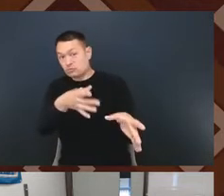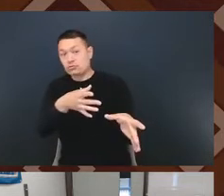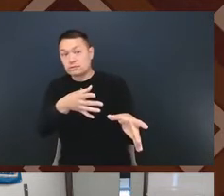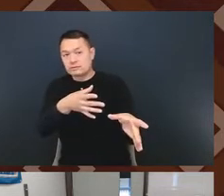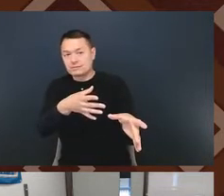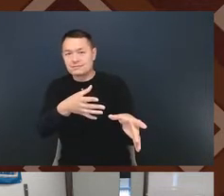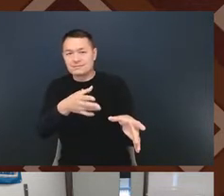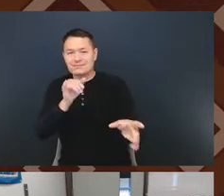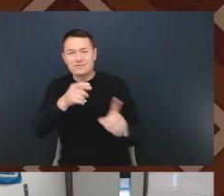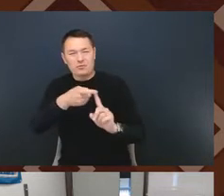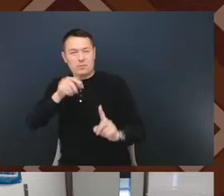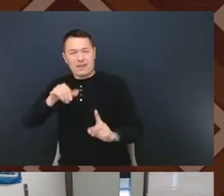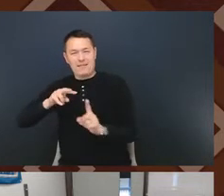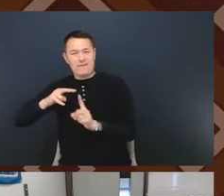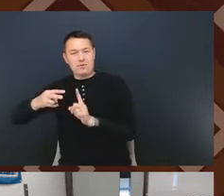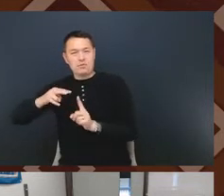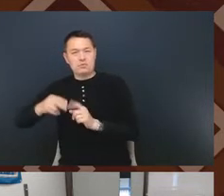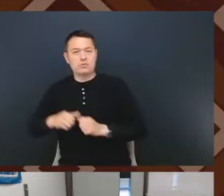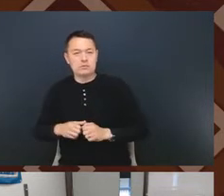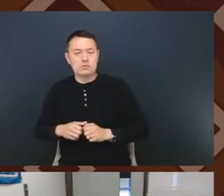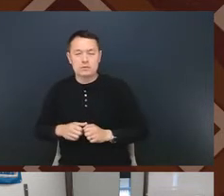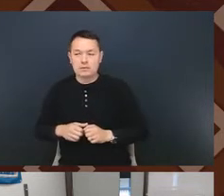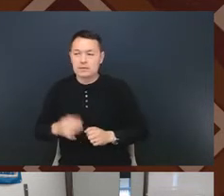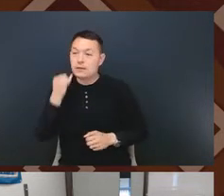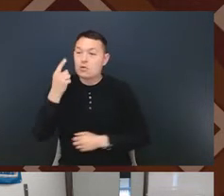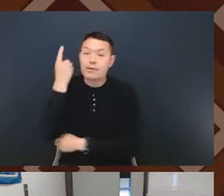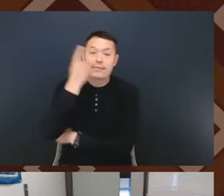The thing about the Aubry case